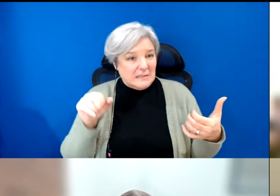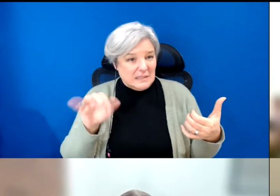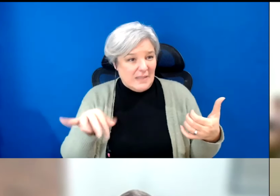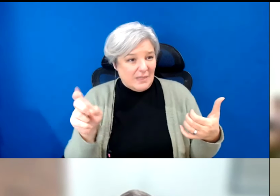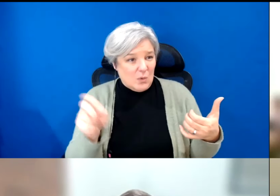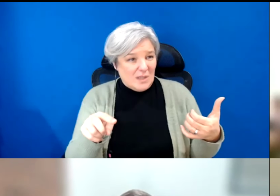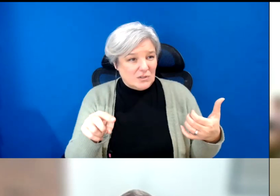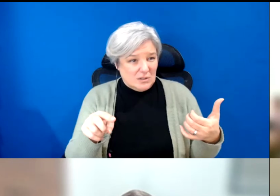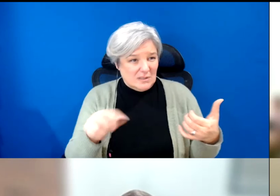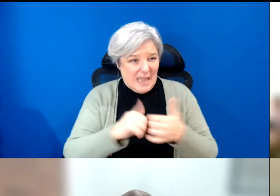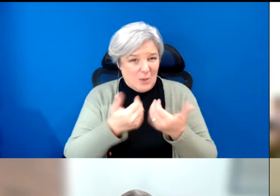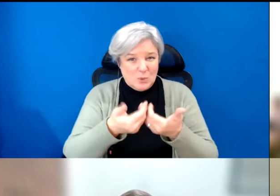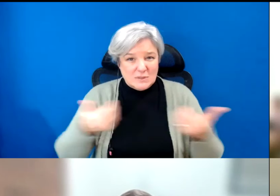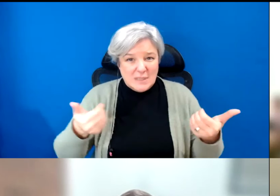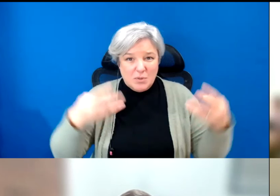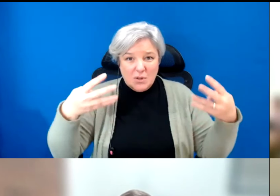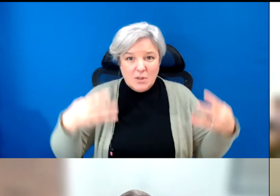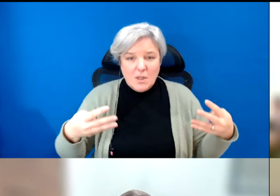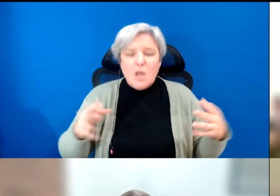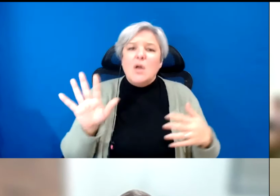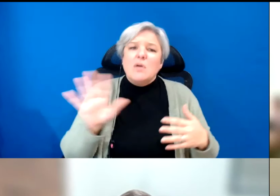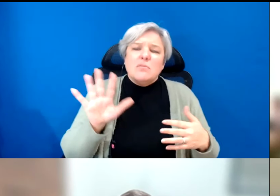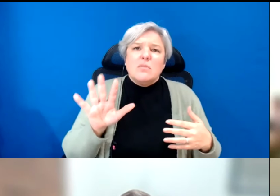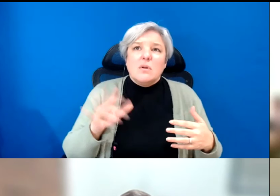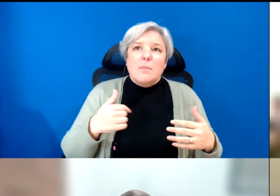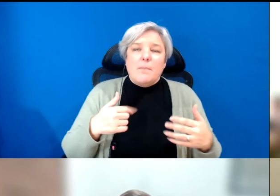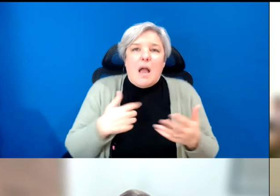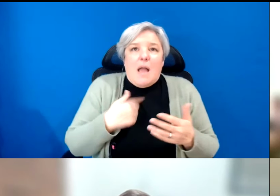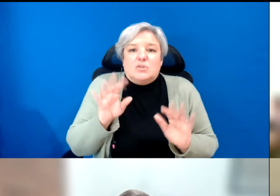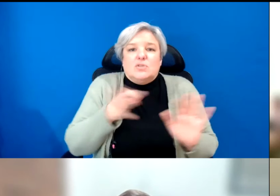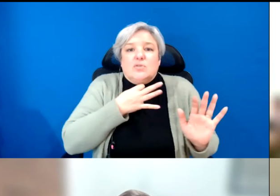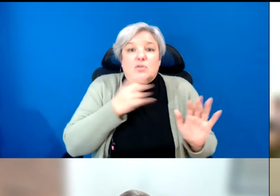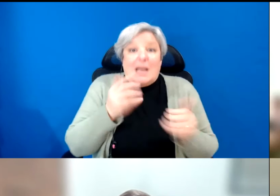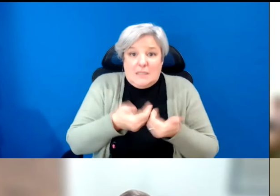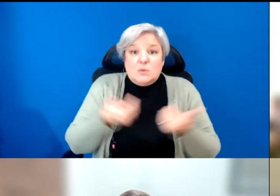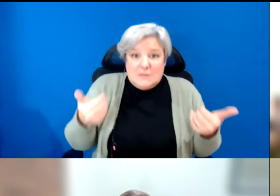is that what your question is not like? Do we need to split them or combine them